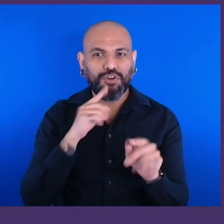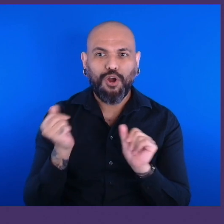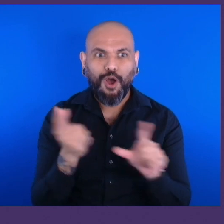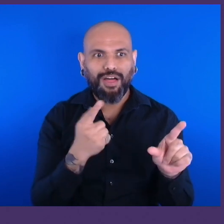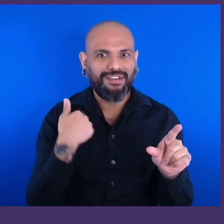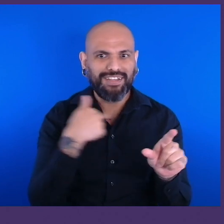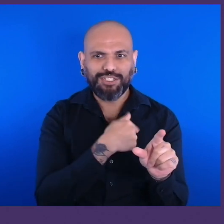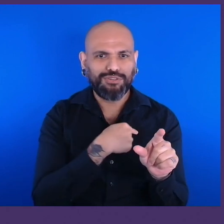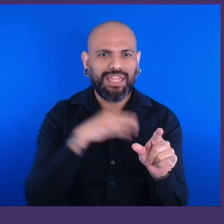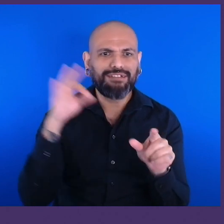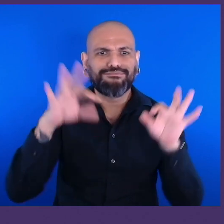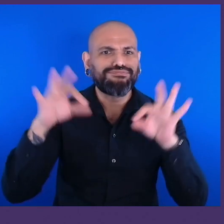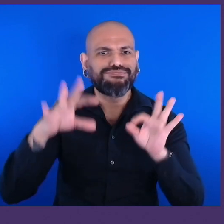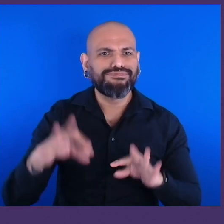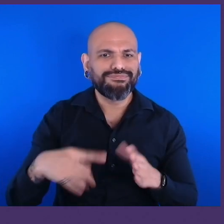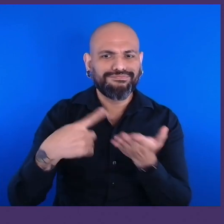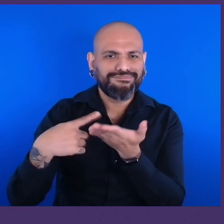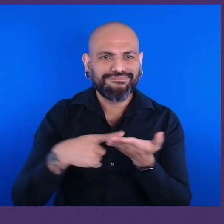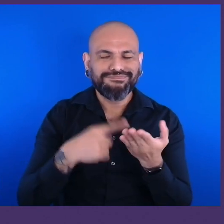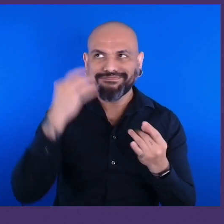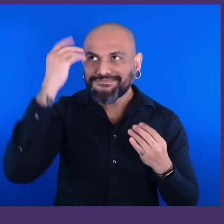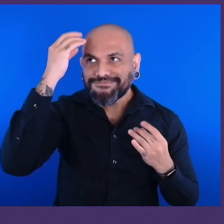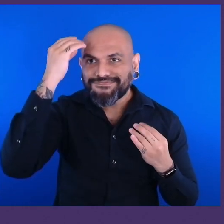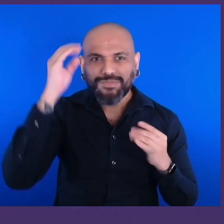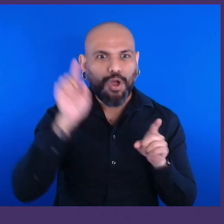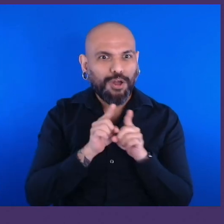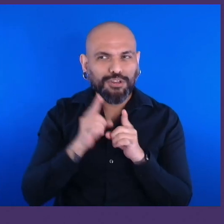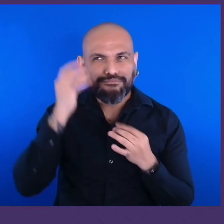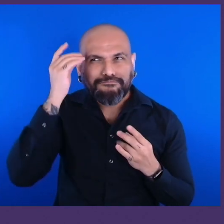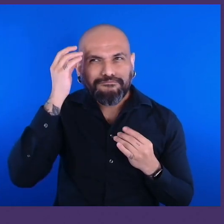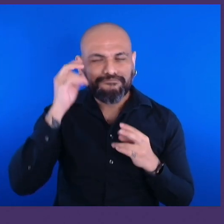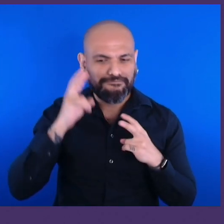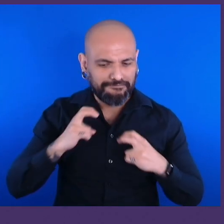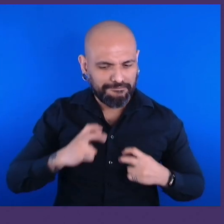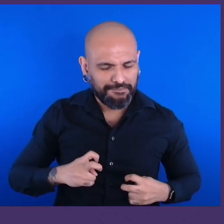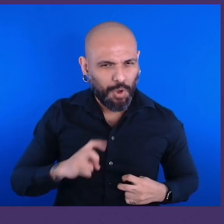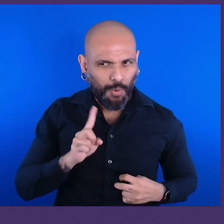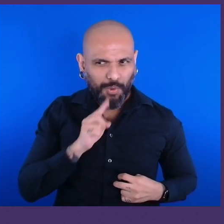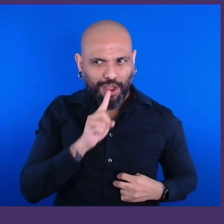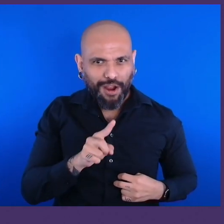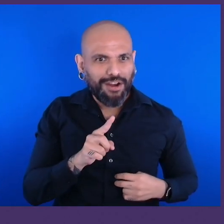about where we are related to regulatory requirements,